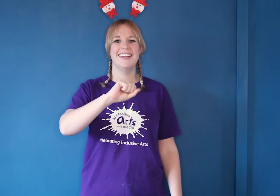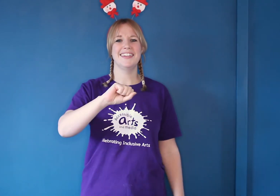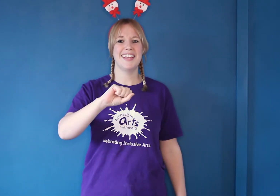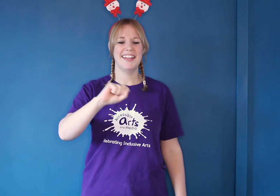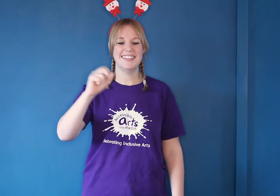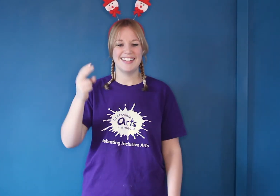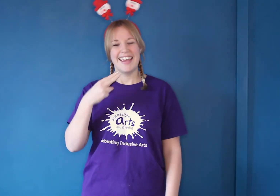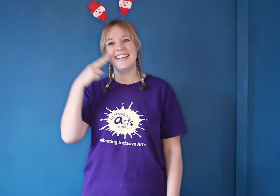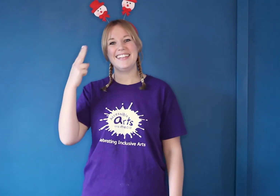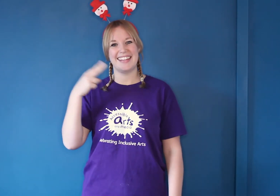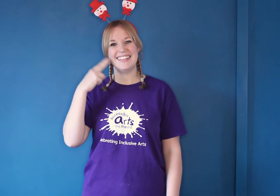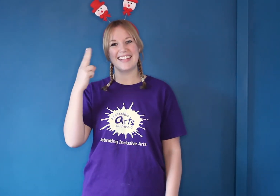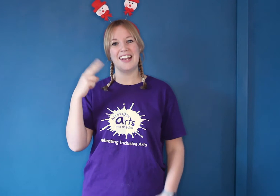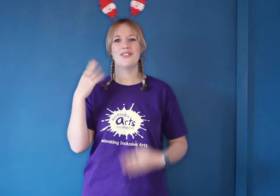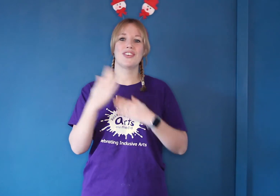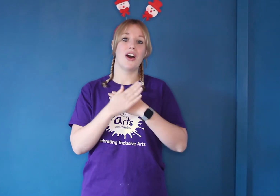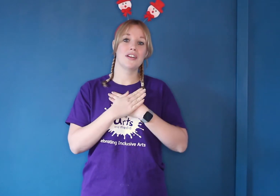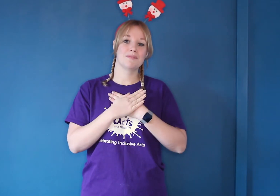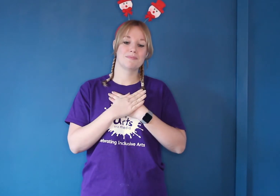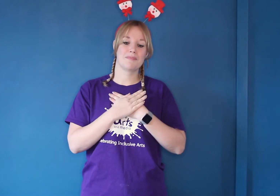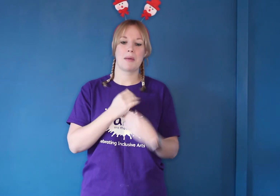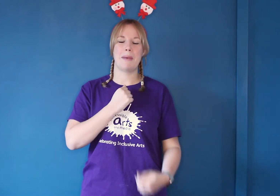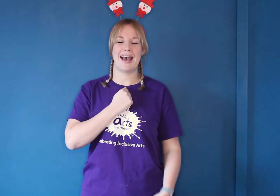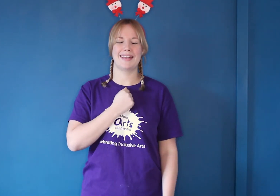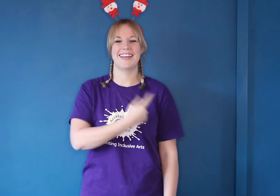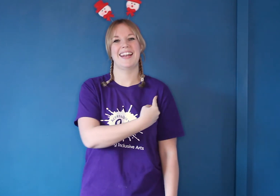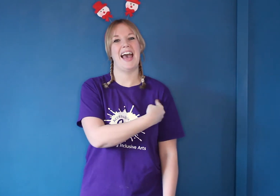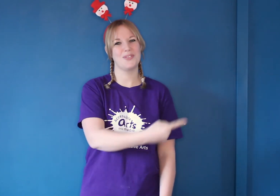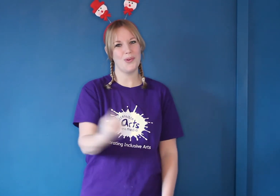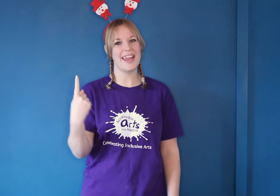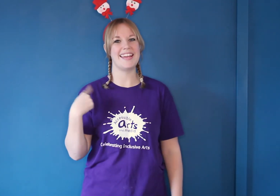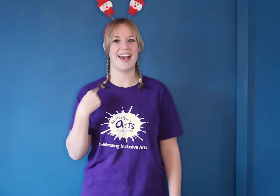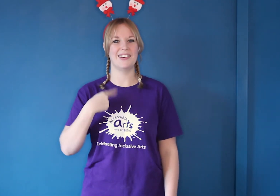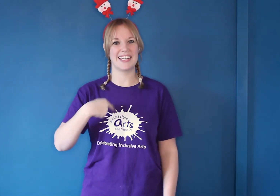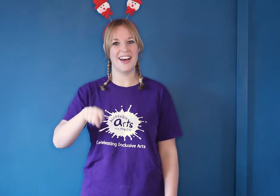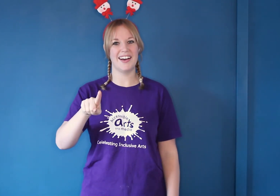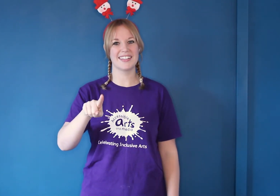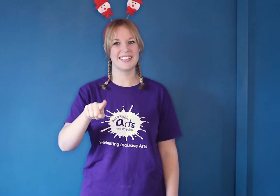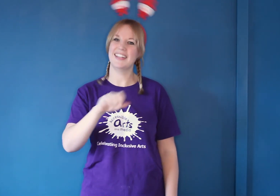Your turn. He sings a love song. My turn. As we go along.